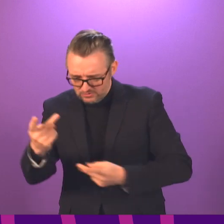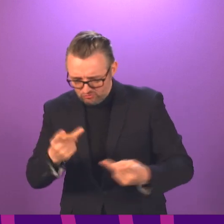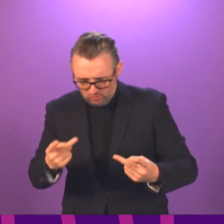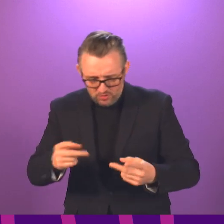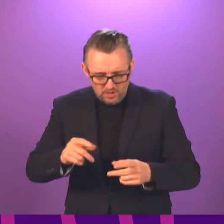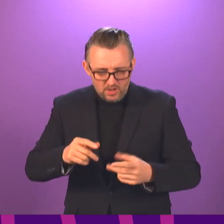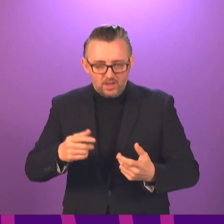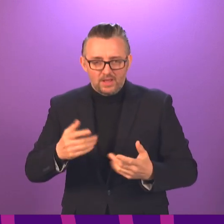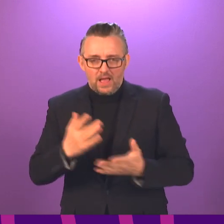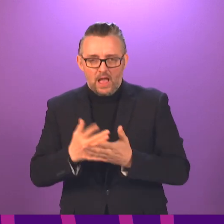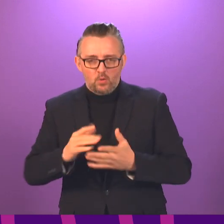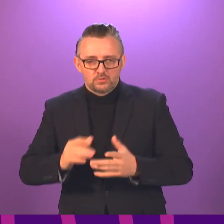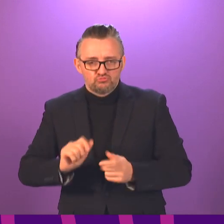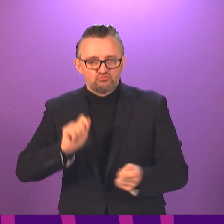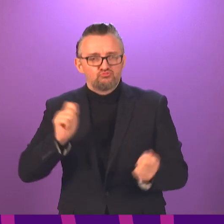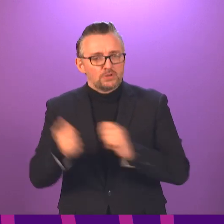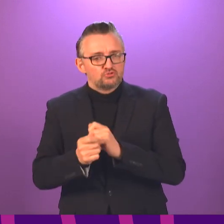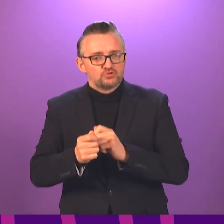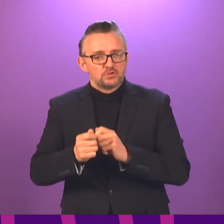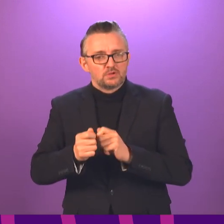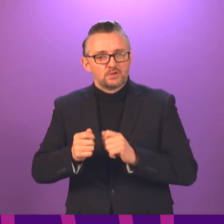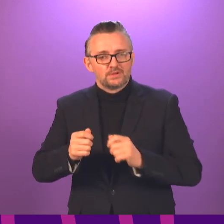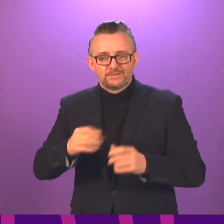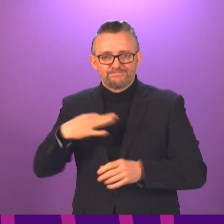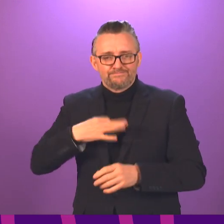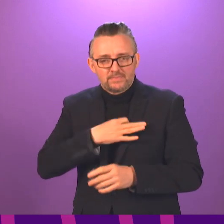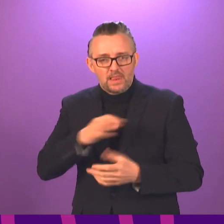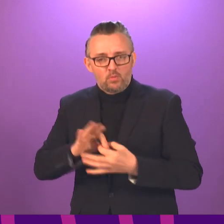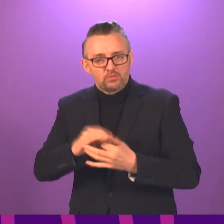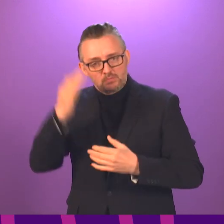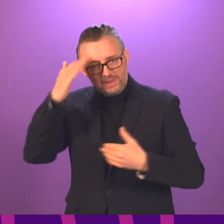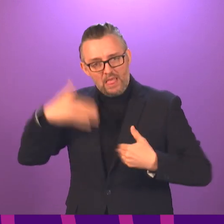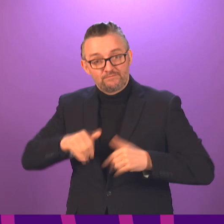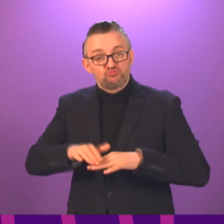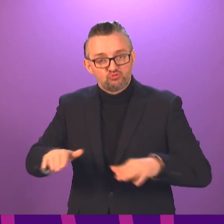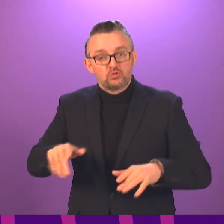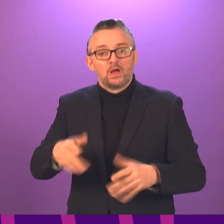was a priority; one of the things that we had made progress on was mental health counsellors